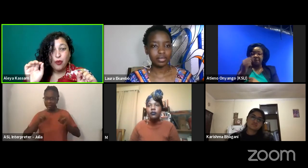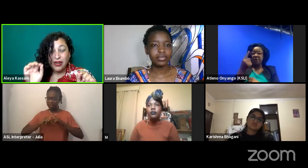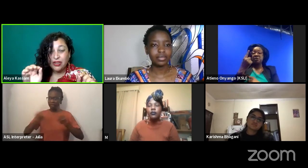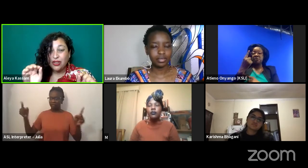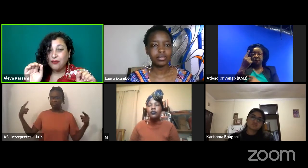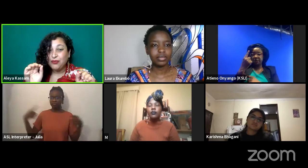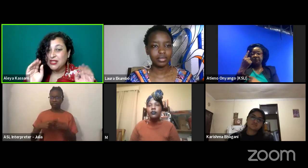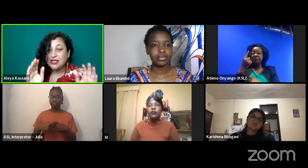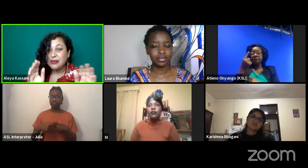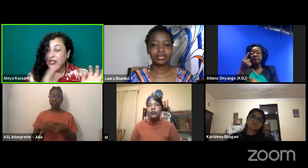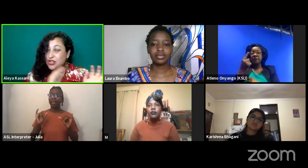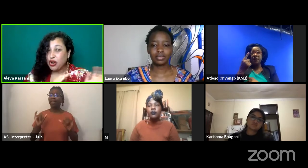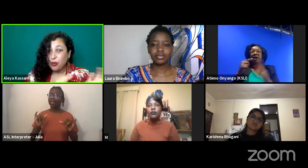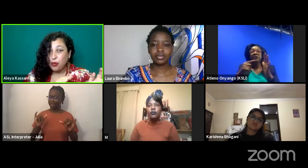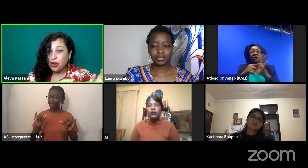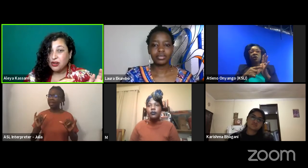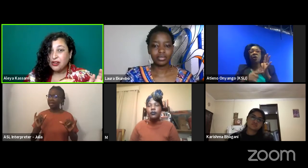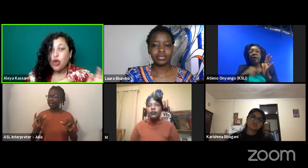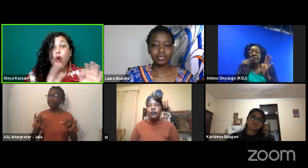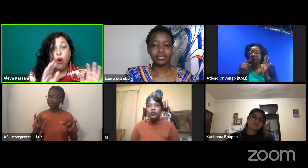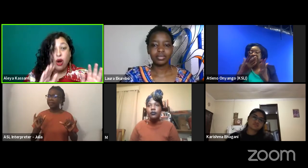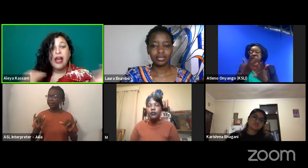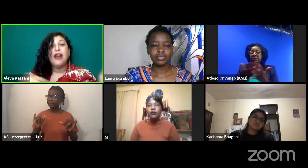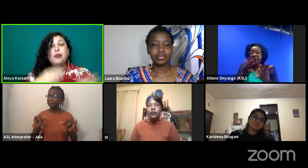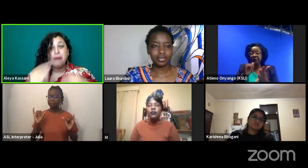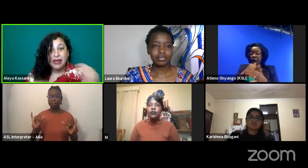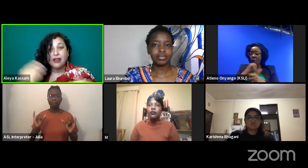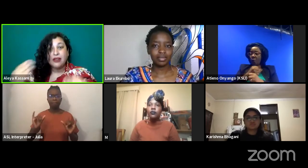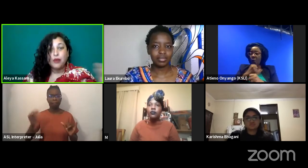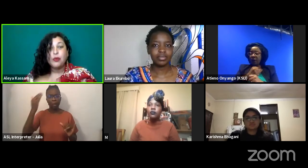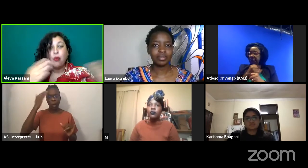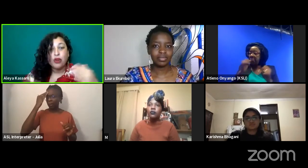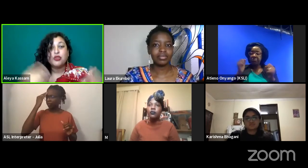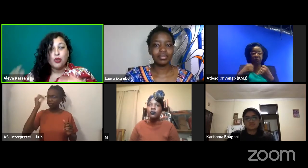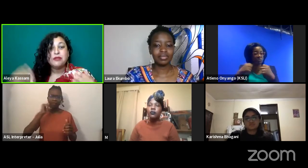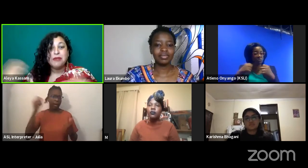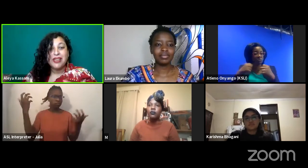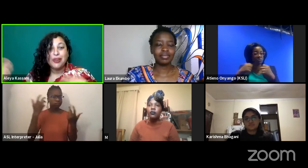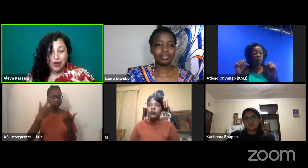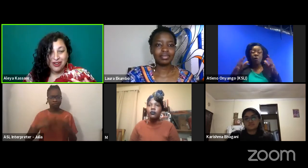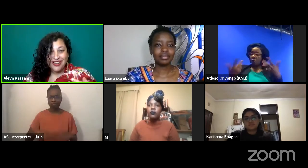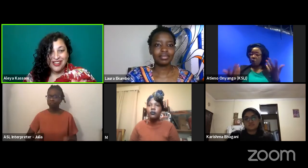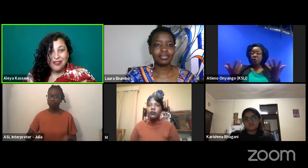where either this is something that's not gonna work or how do we make it? How do we work towards making it work?